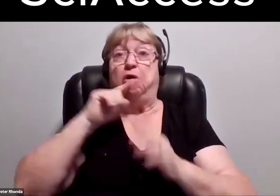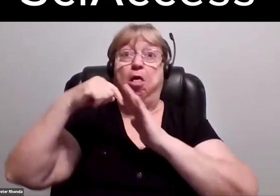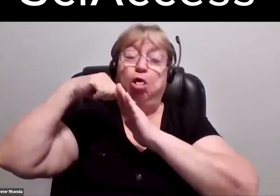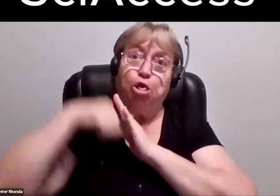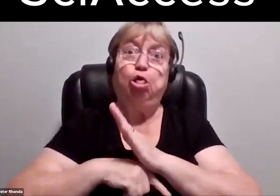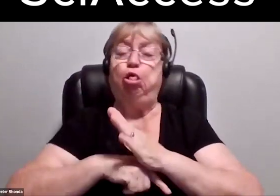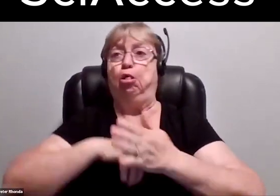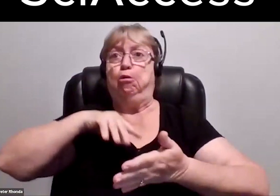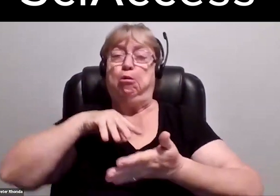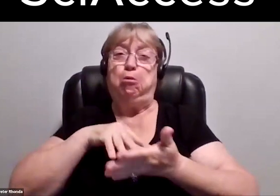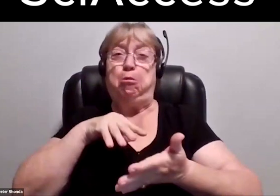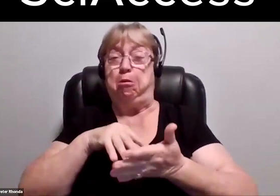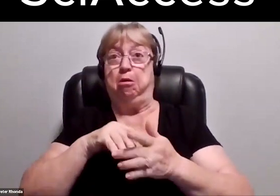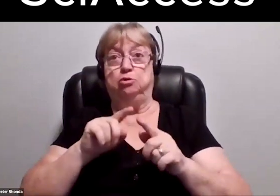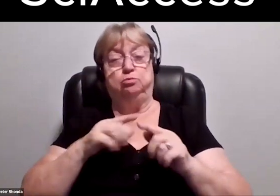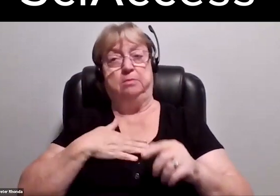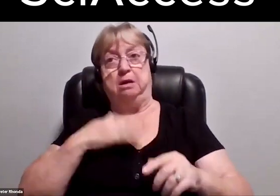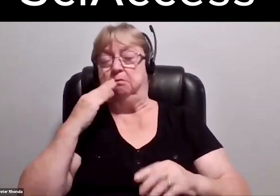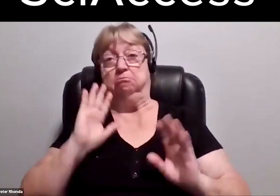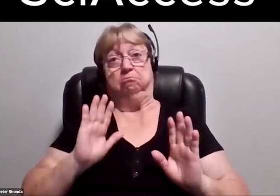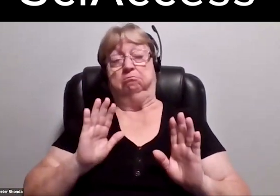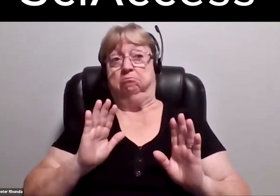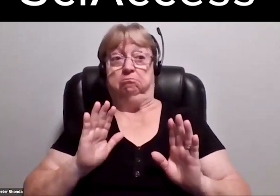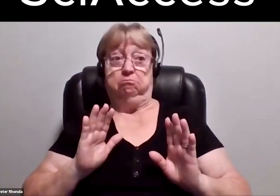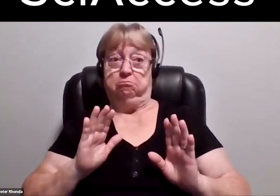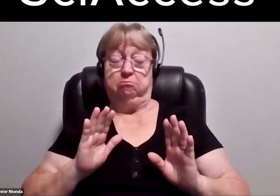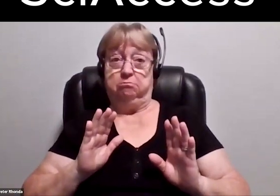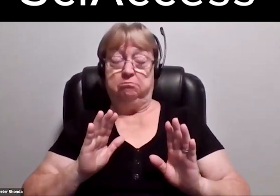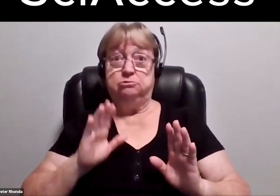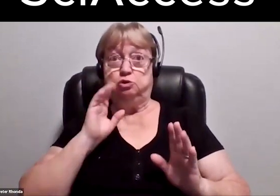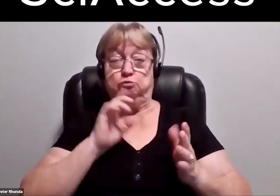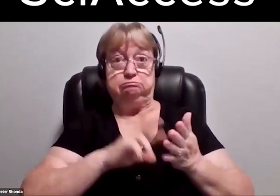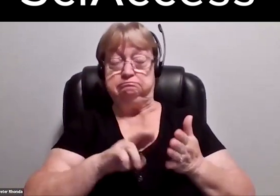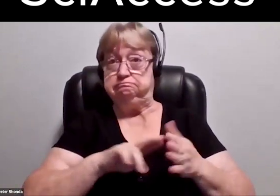as far as we were aware, a really rigorous detailed research study on using